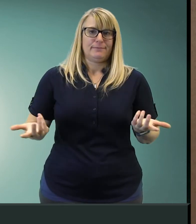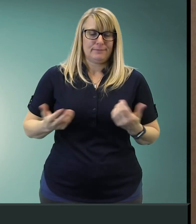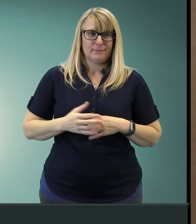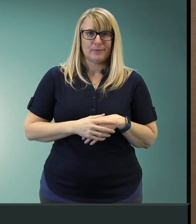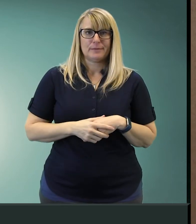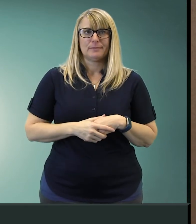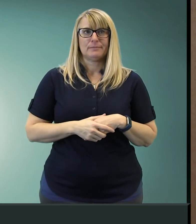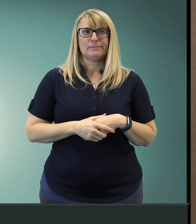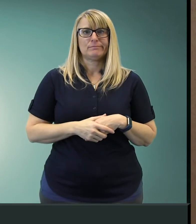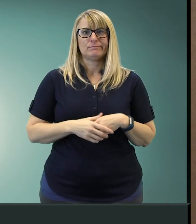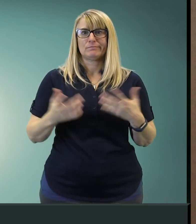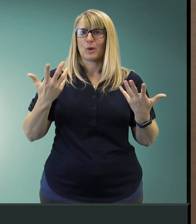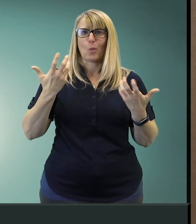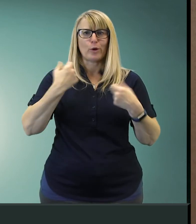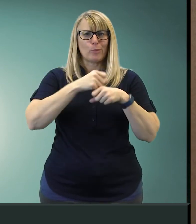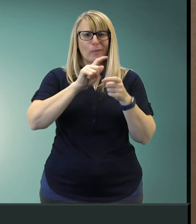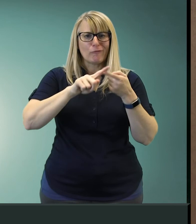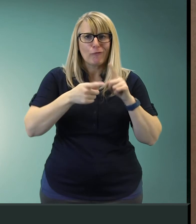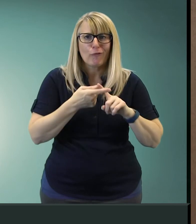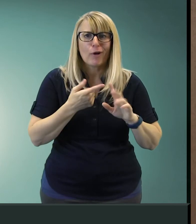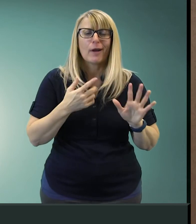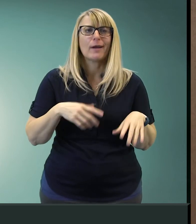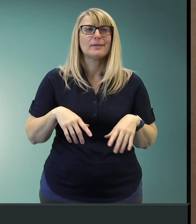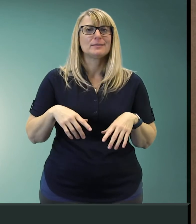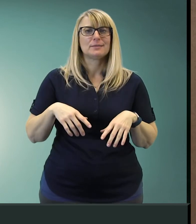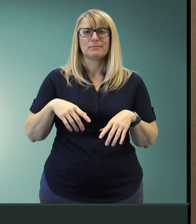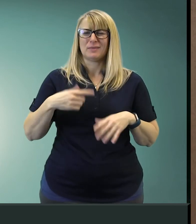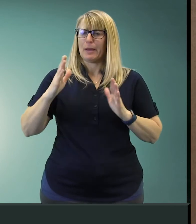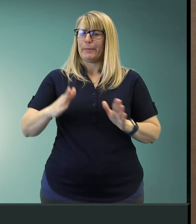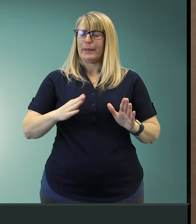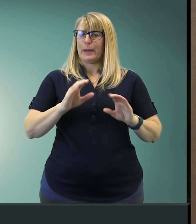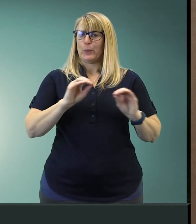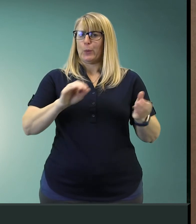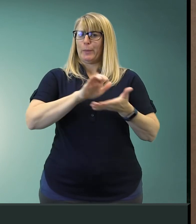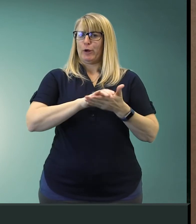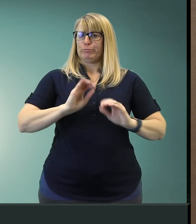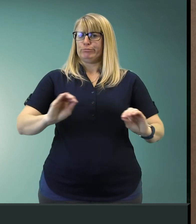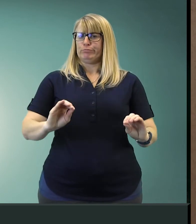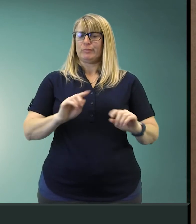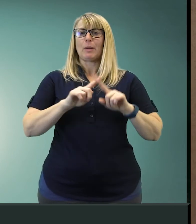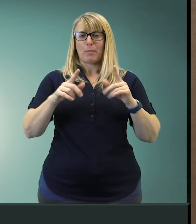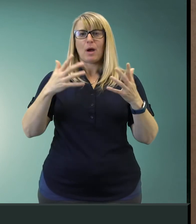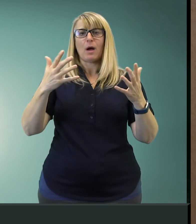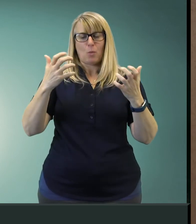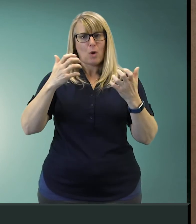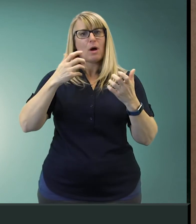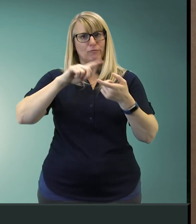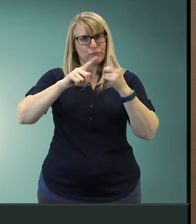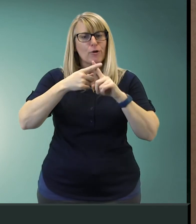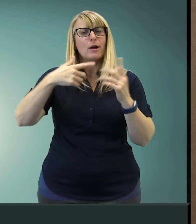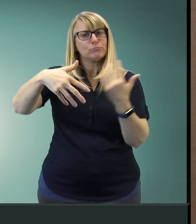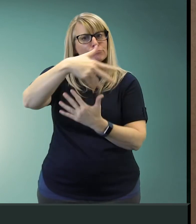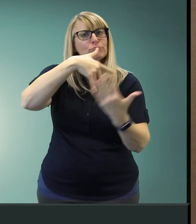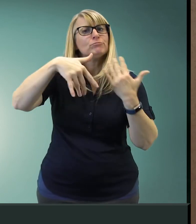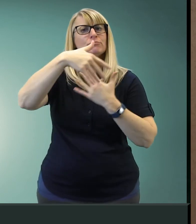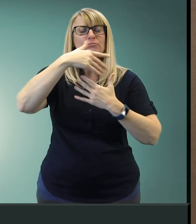I want to make wonderful friends. I don't plan on getting married, but I do want to make wonderful friends,